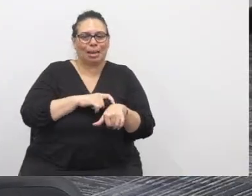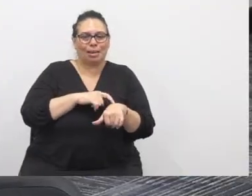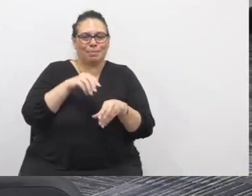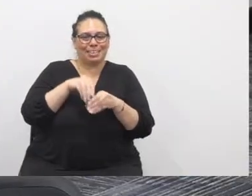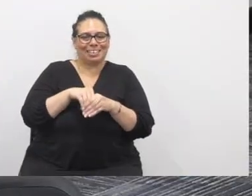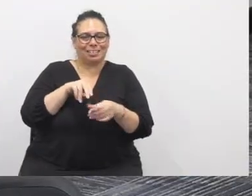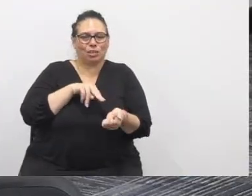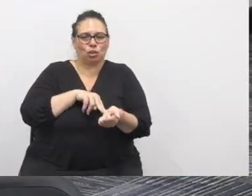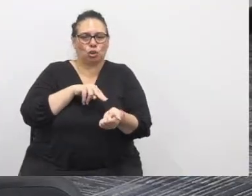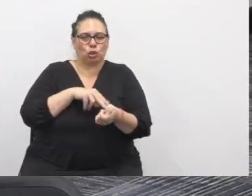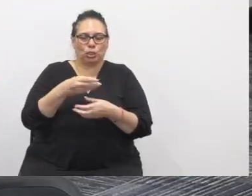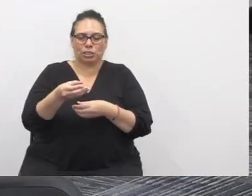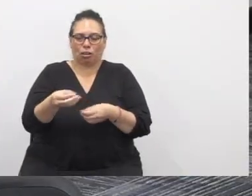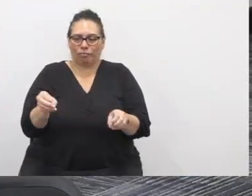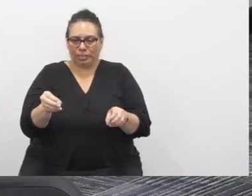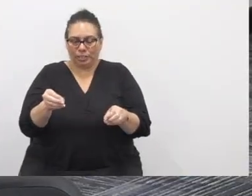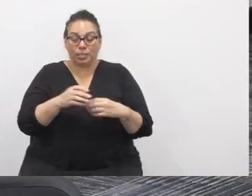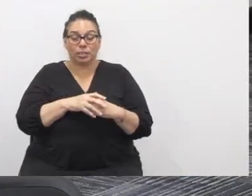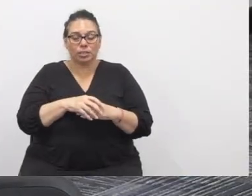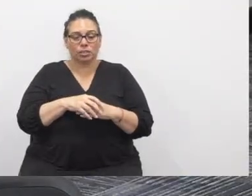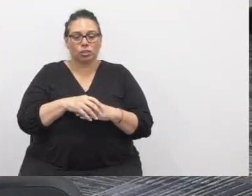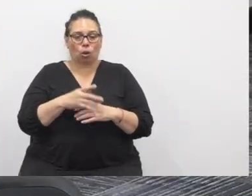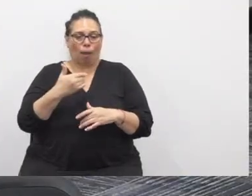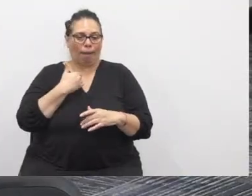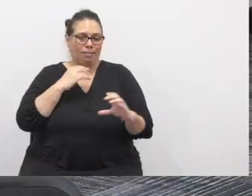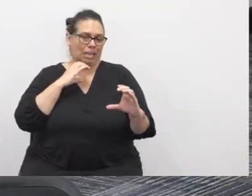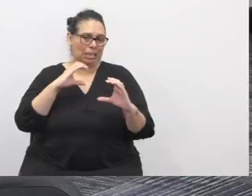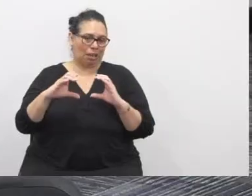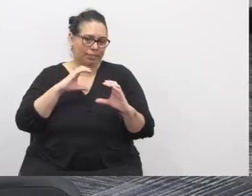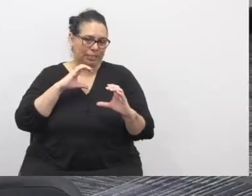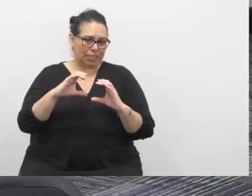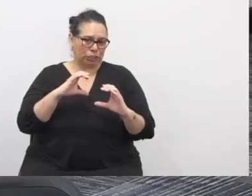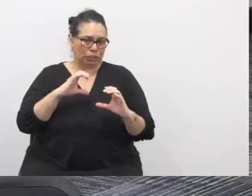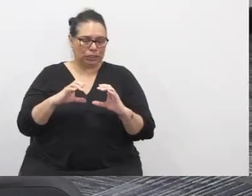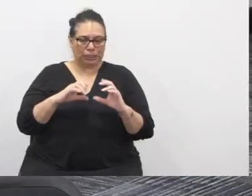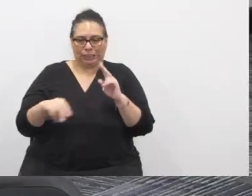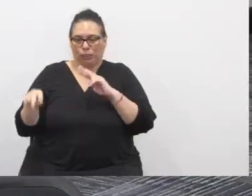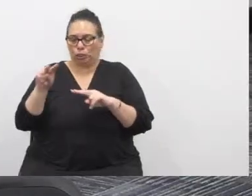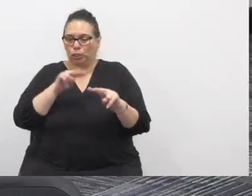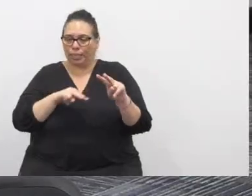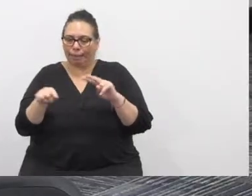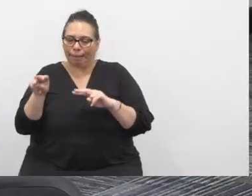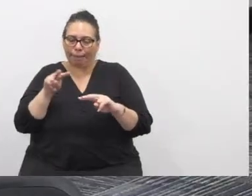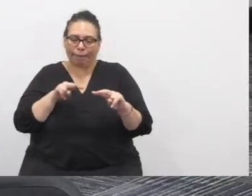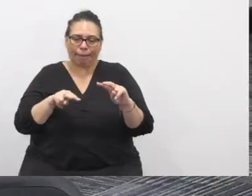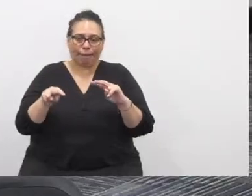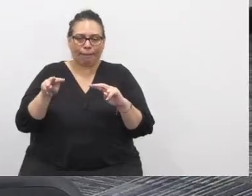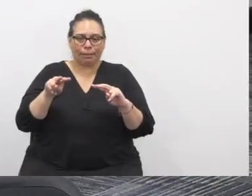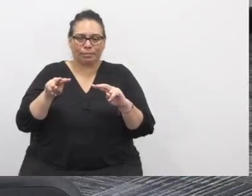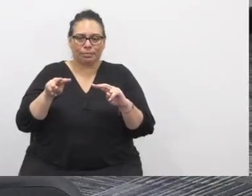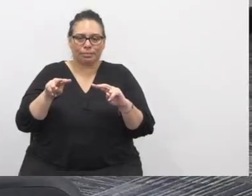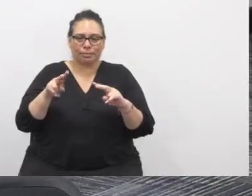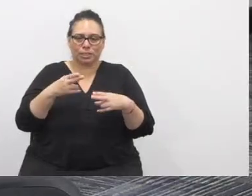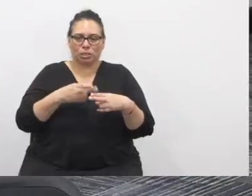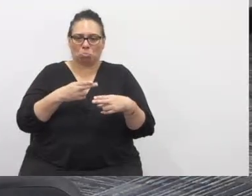So, you know, having those conversations and looking at, you know, nurse, I don't know if they call them logins,